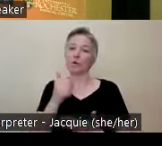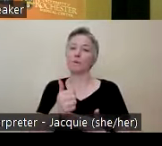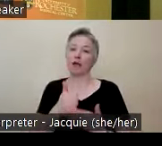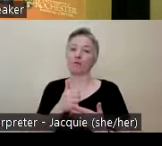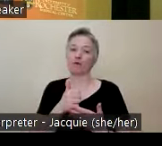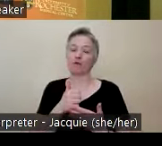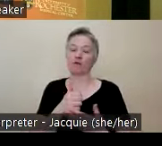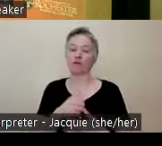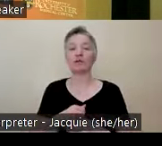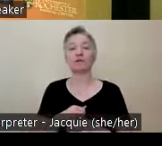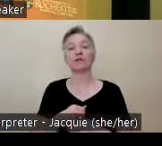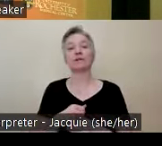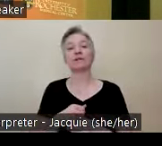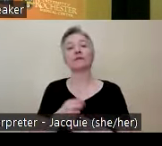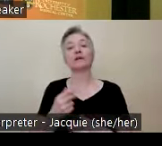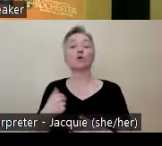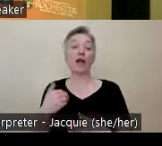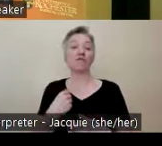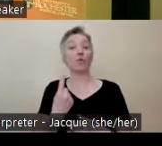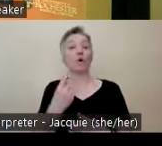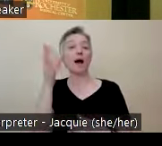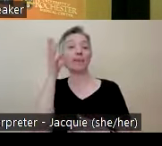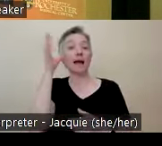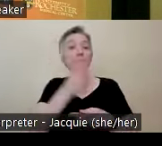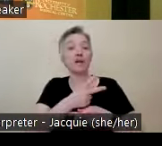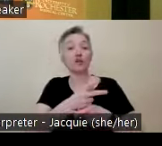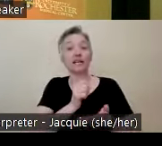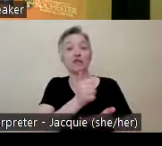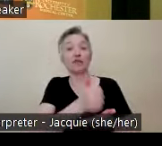like we have a parenting intervention in our Clinic that really helps parents become more